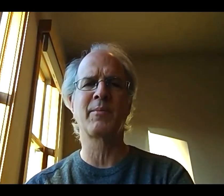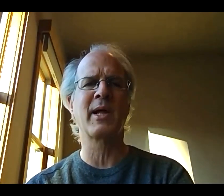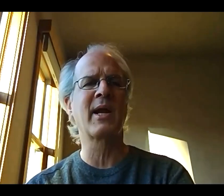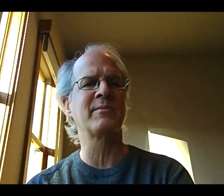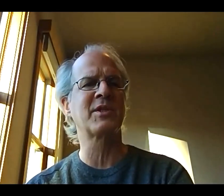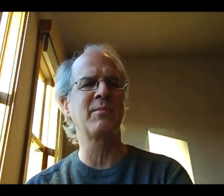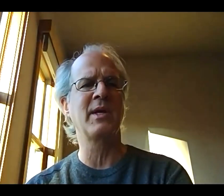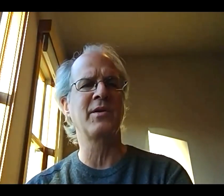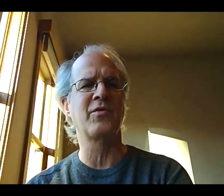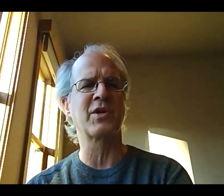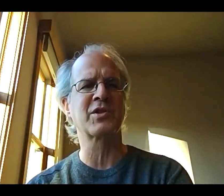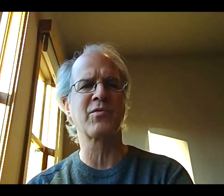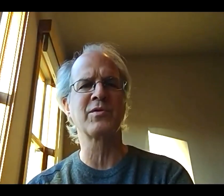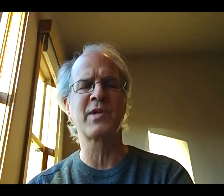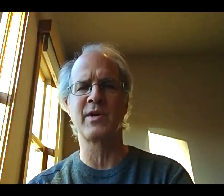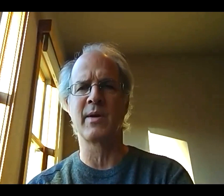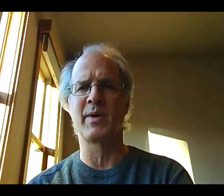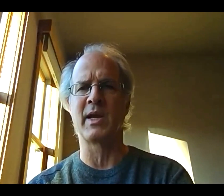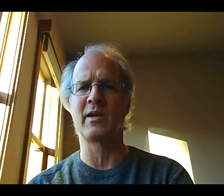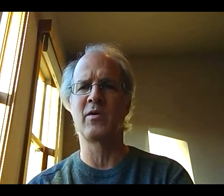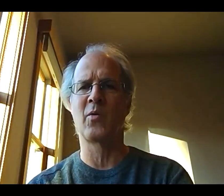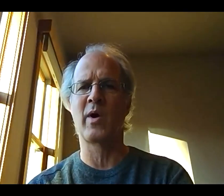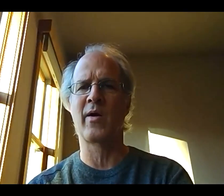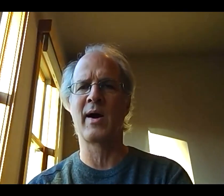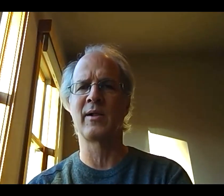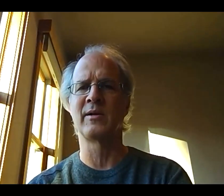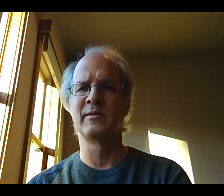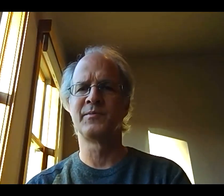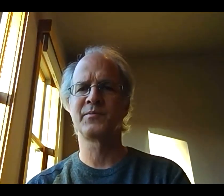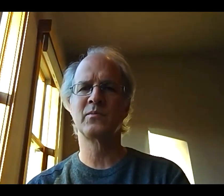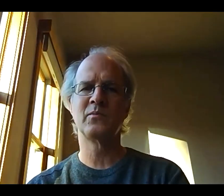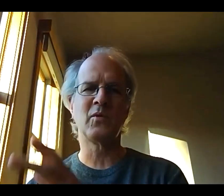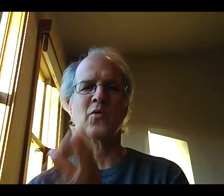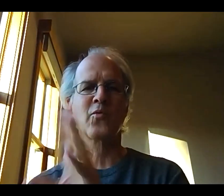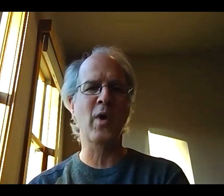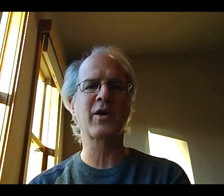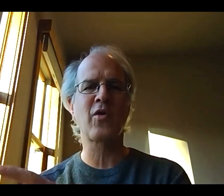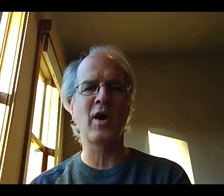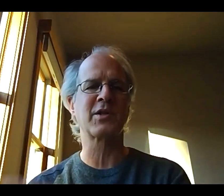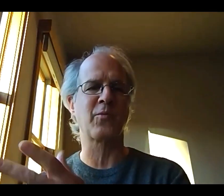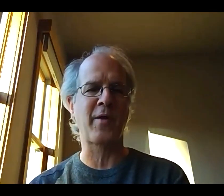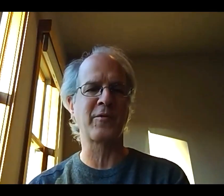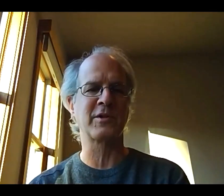a play comes to me just through serendipity, you know, where I'll run across a reference